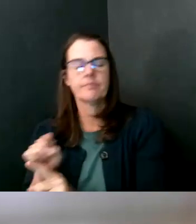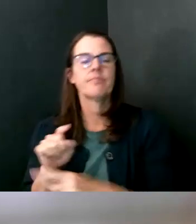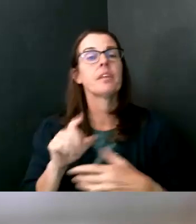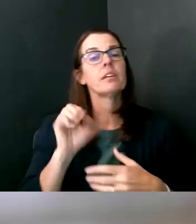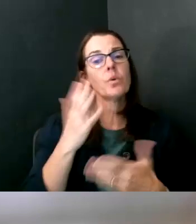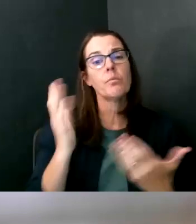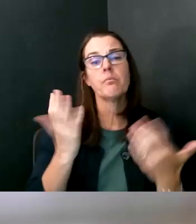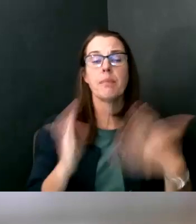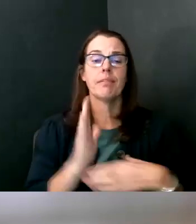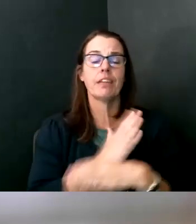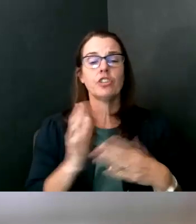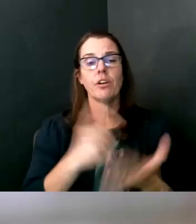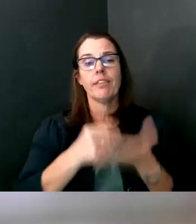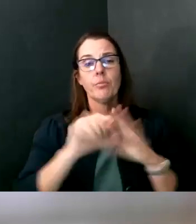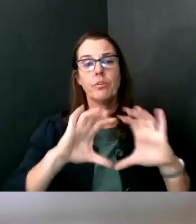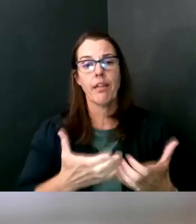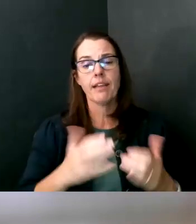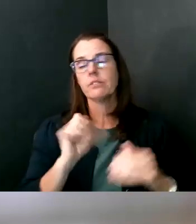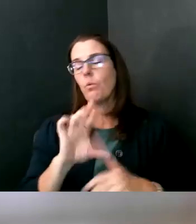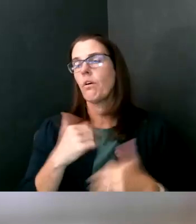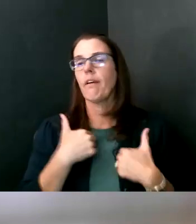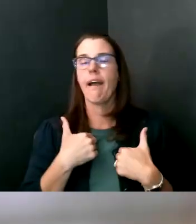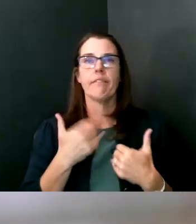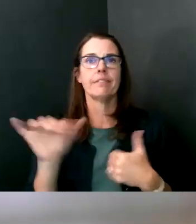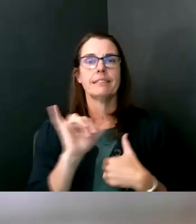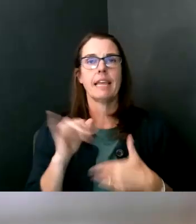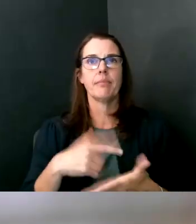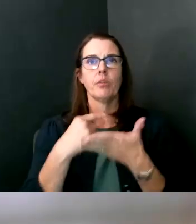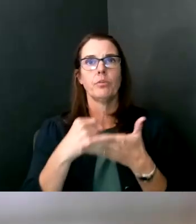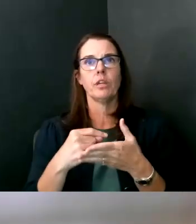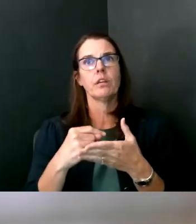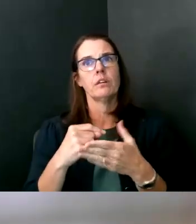share a therapeutic class or treat the same broad condition, but at the level of specific patient